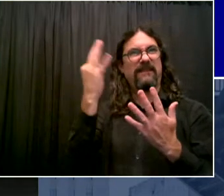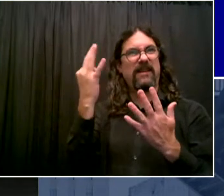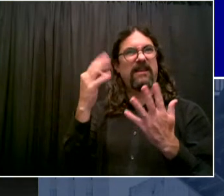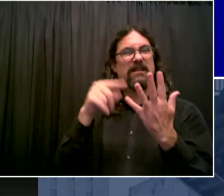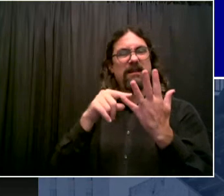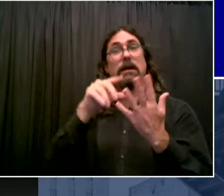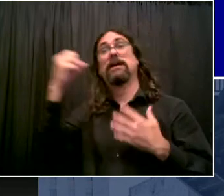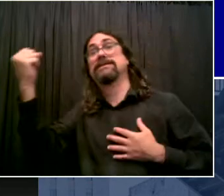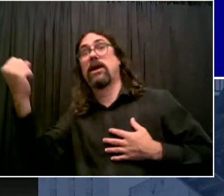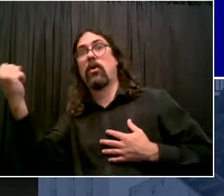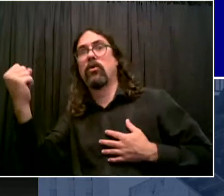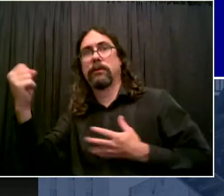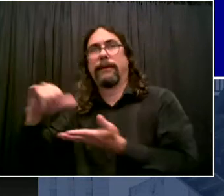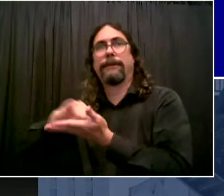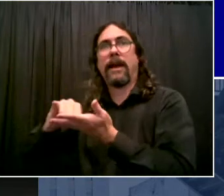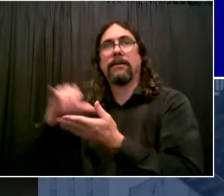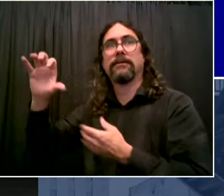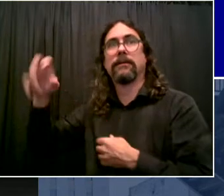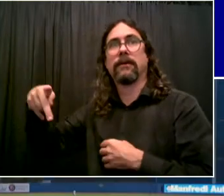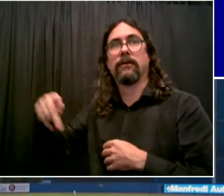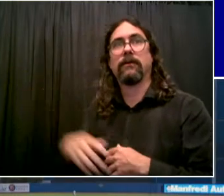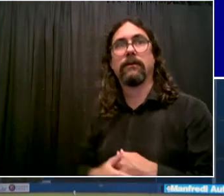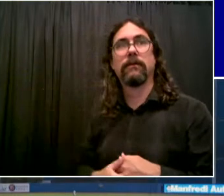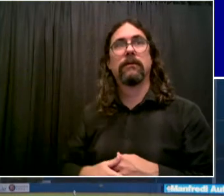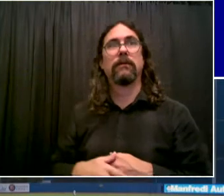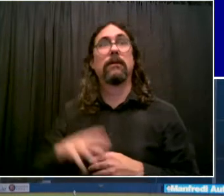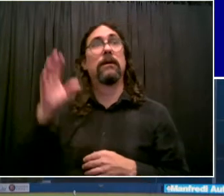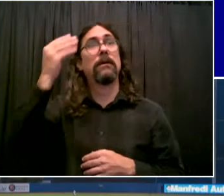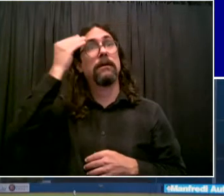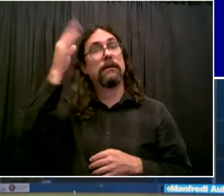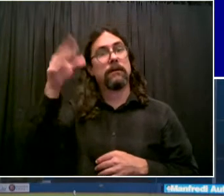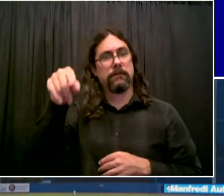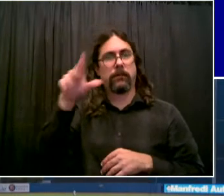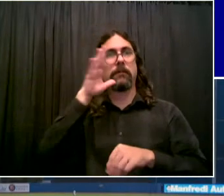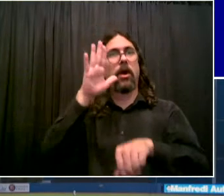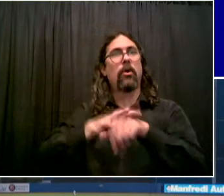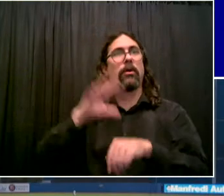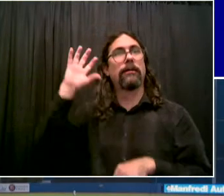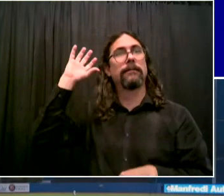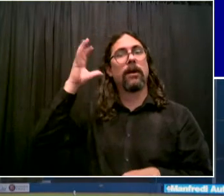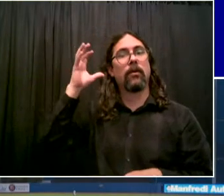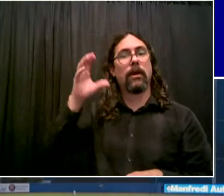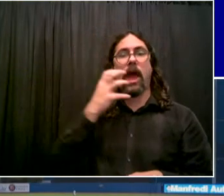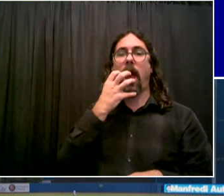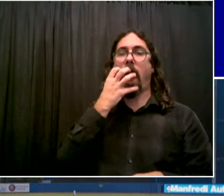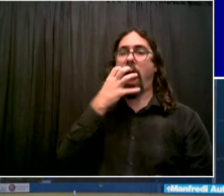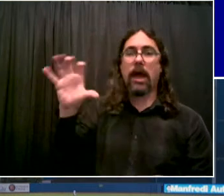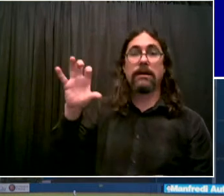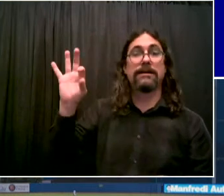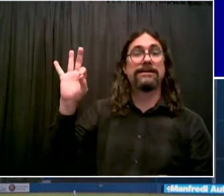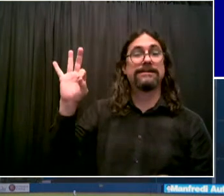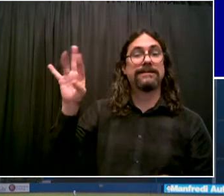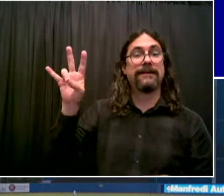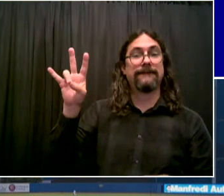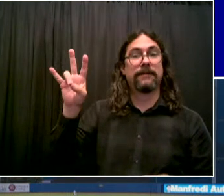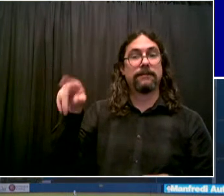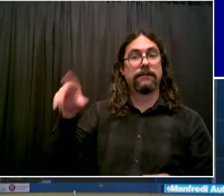AUGUST 20 AT FOUR CLOCK .MP. JUST ON HOT 97 A FEW MINUTES AGO